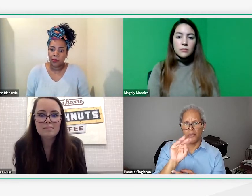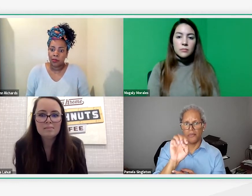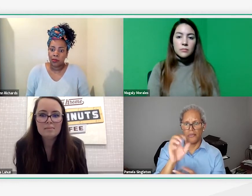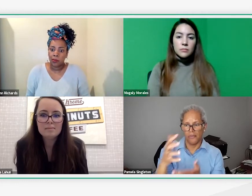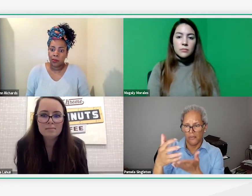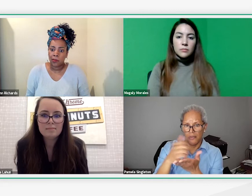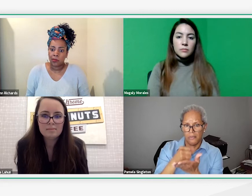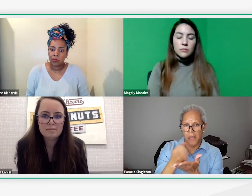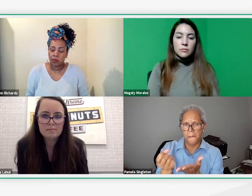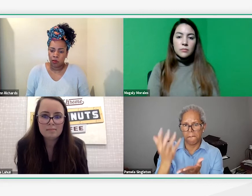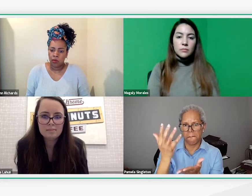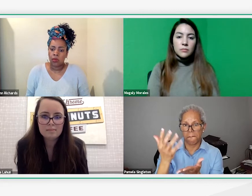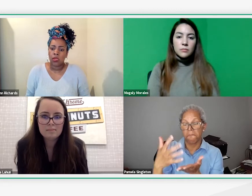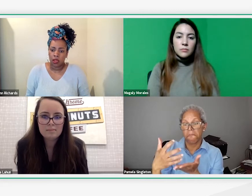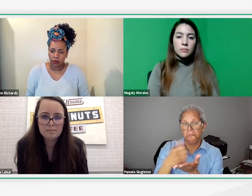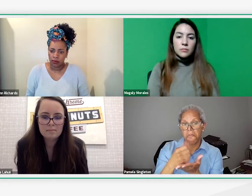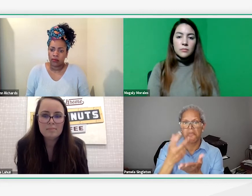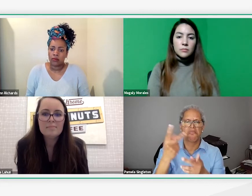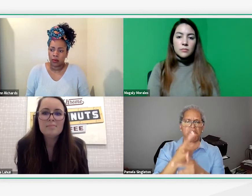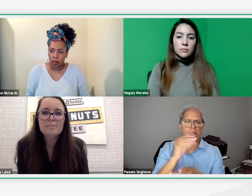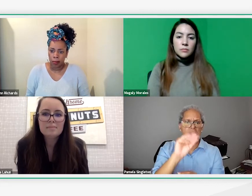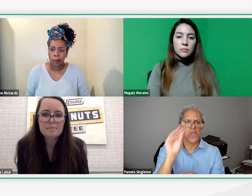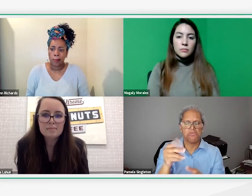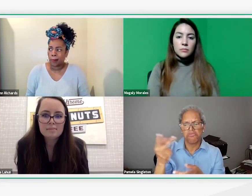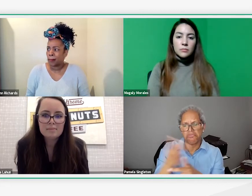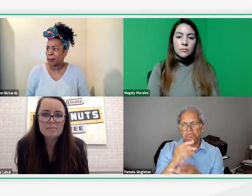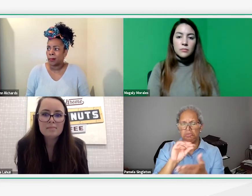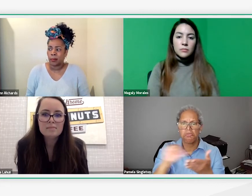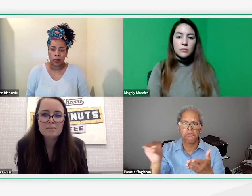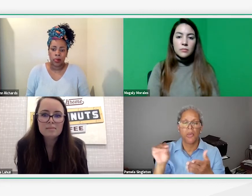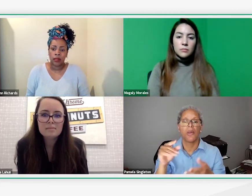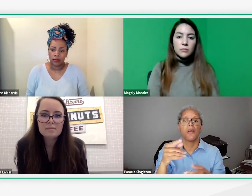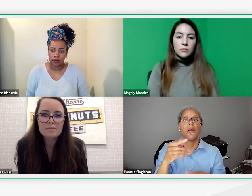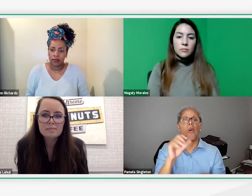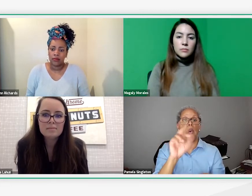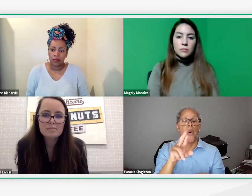there's 2 ways. You can look at what your total income is and figure out a percentage there,